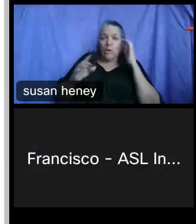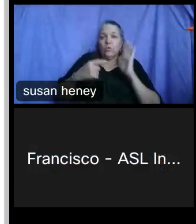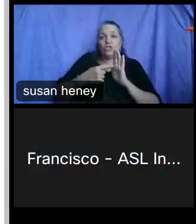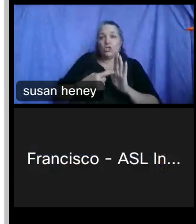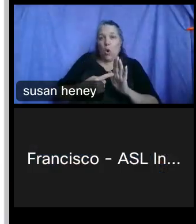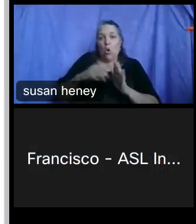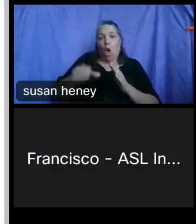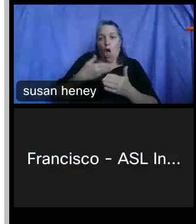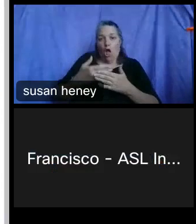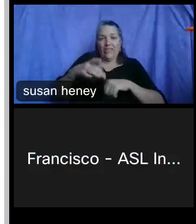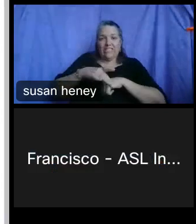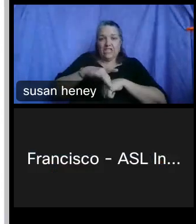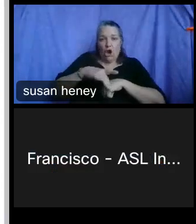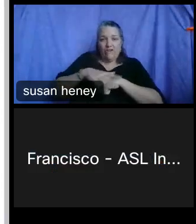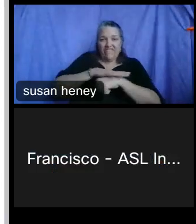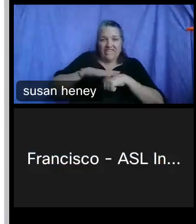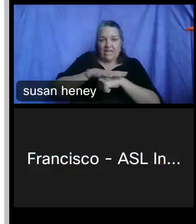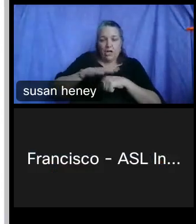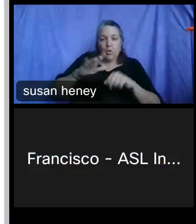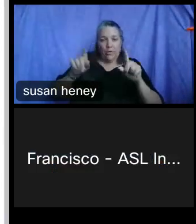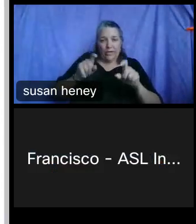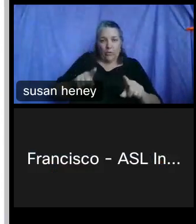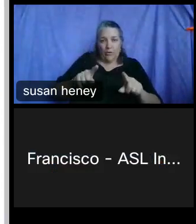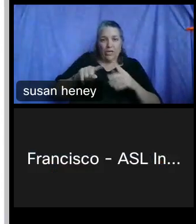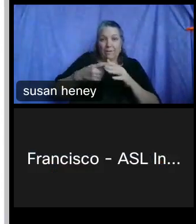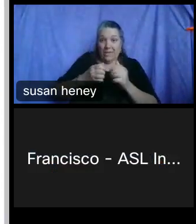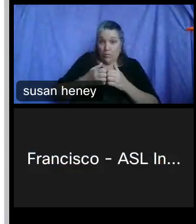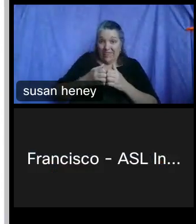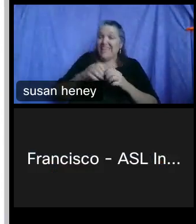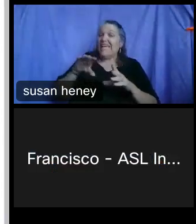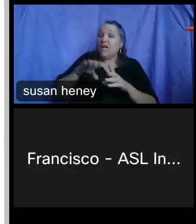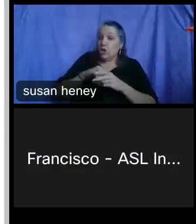the geographies that we originally queried, including the United States, but I'm going to